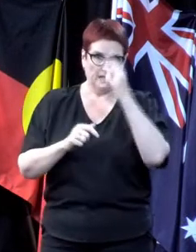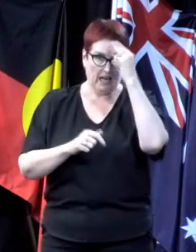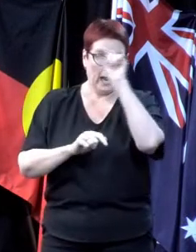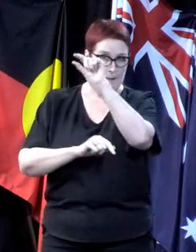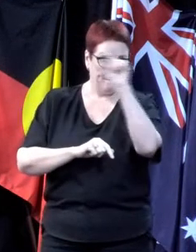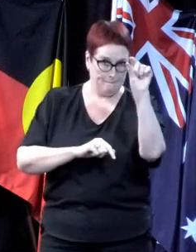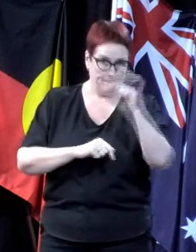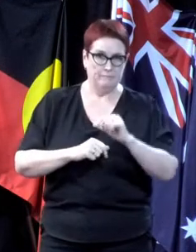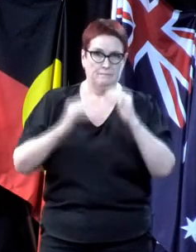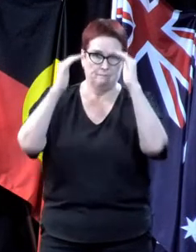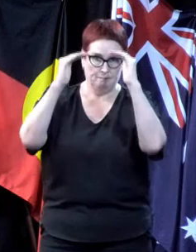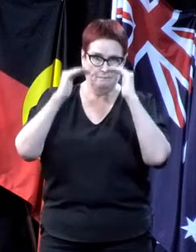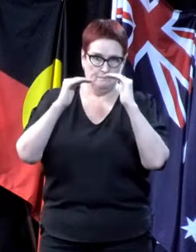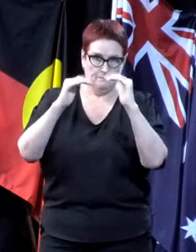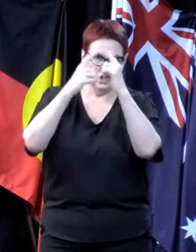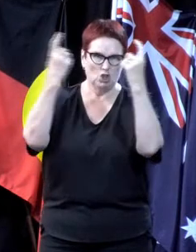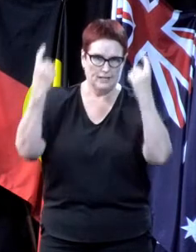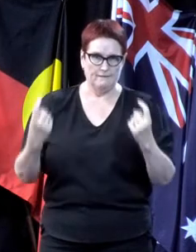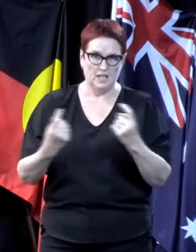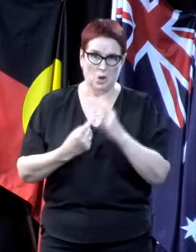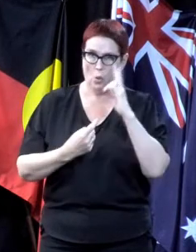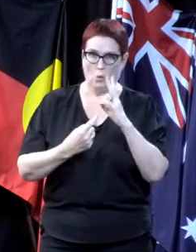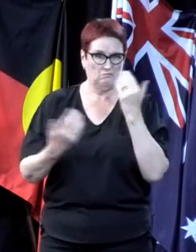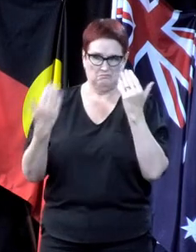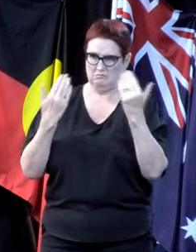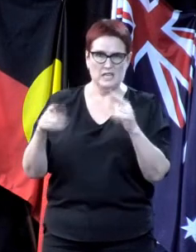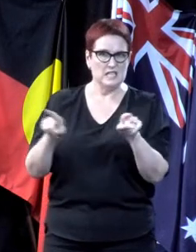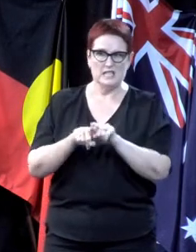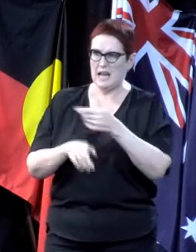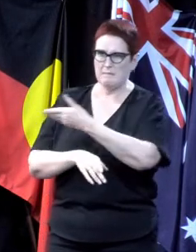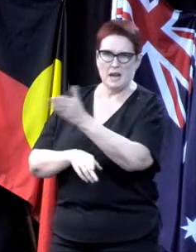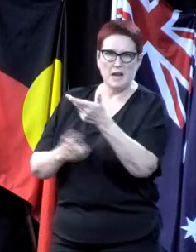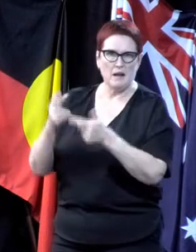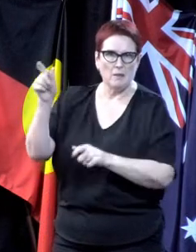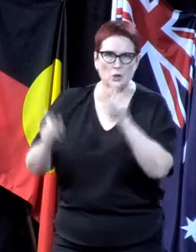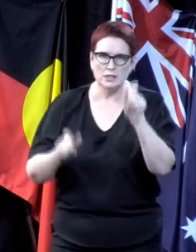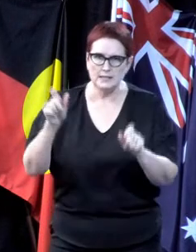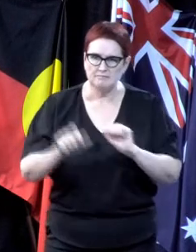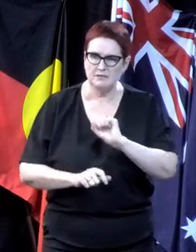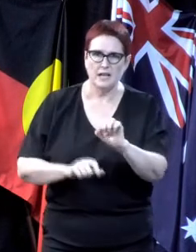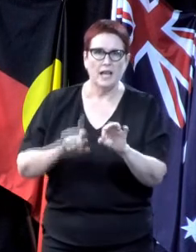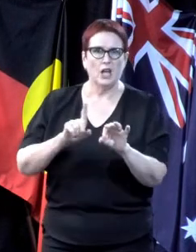It says that - it looks exactly like another person's QCE.